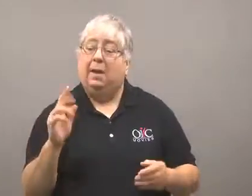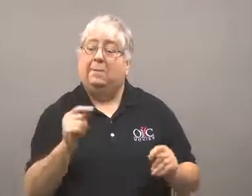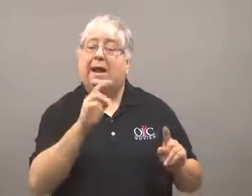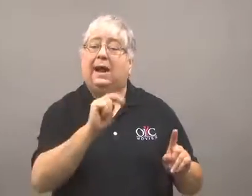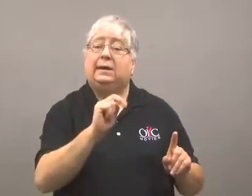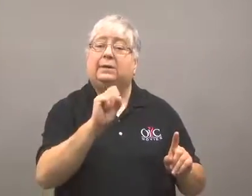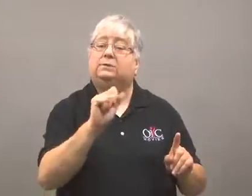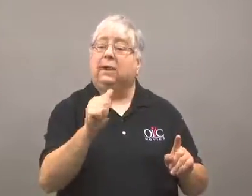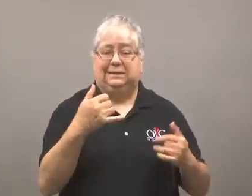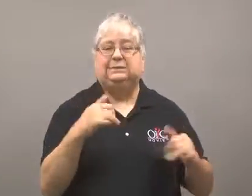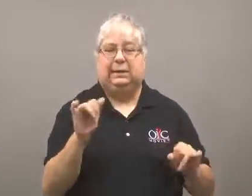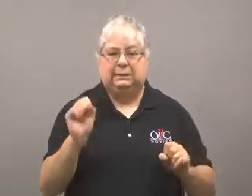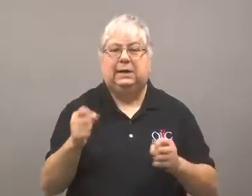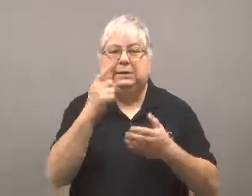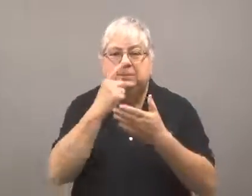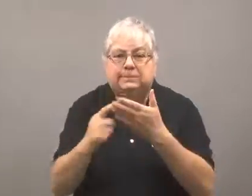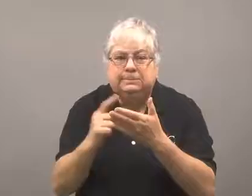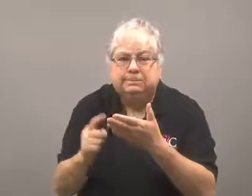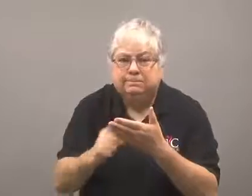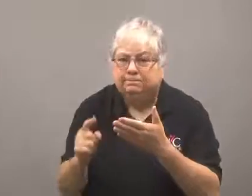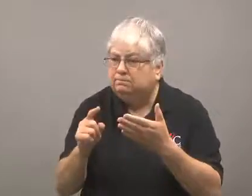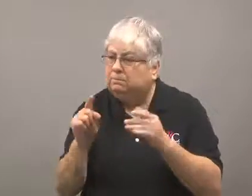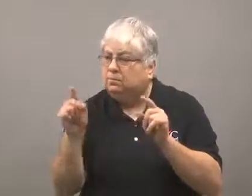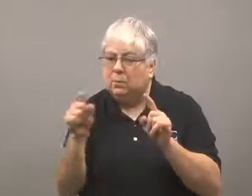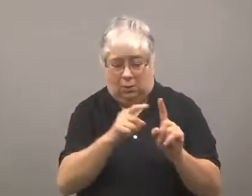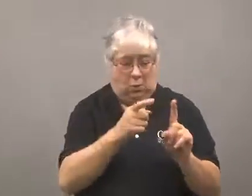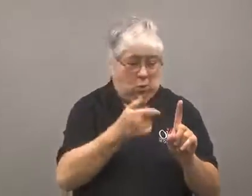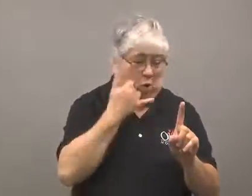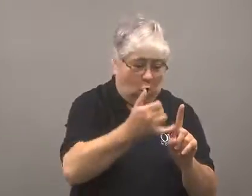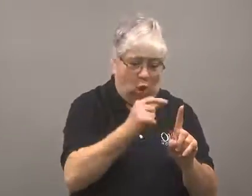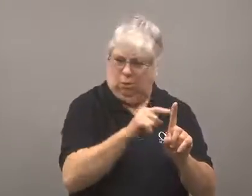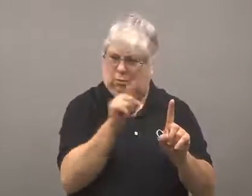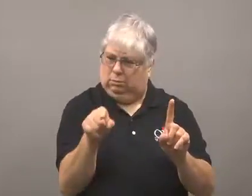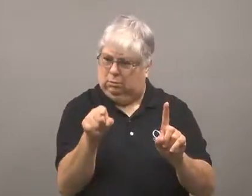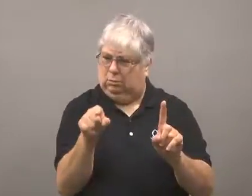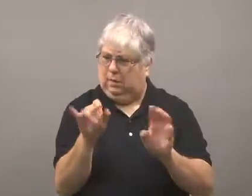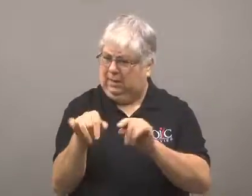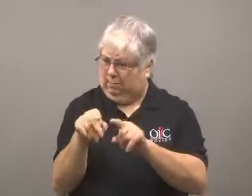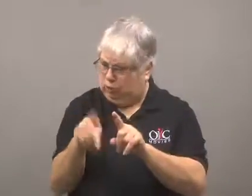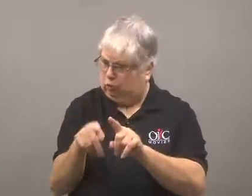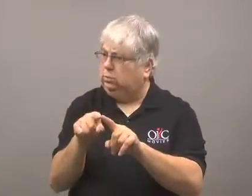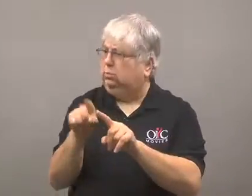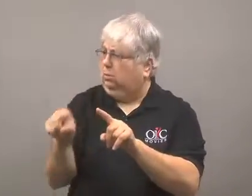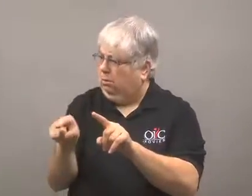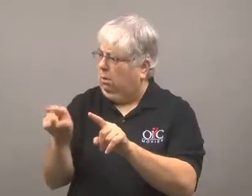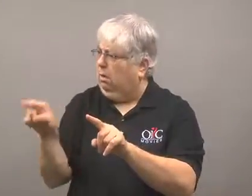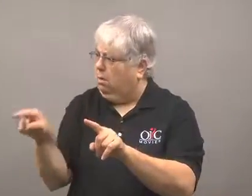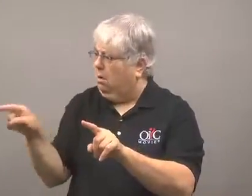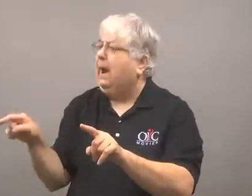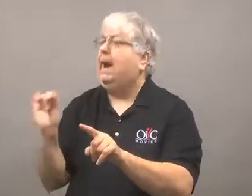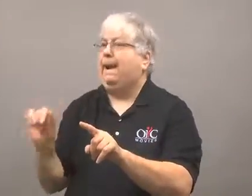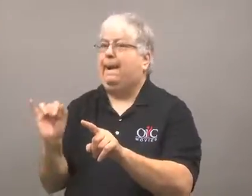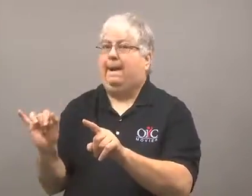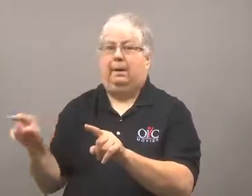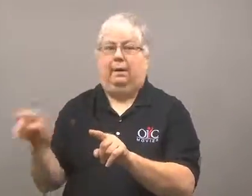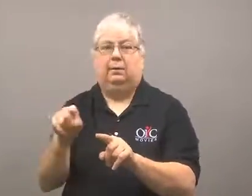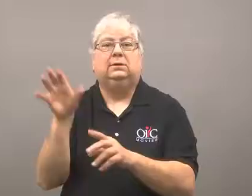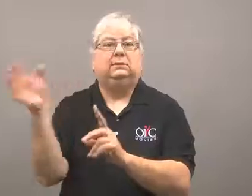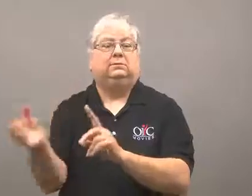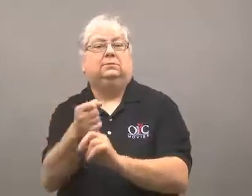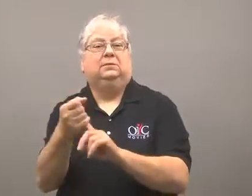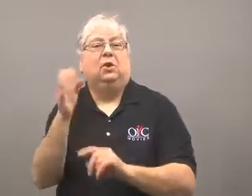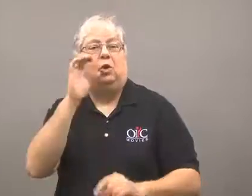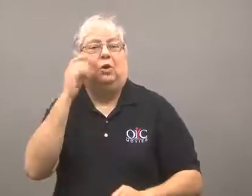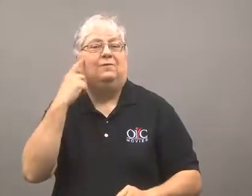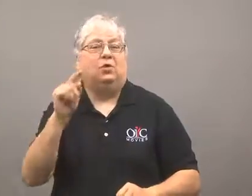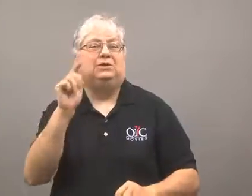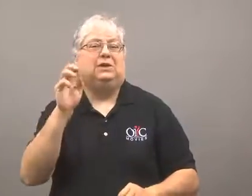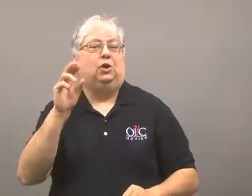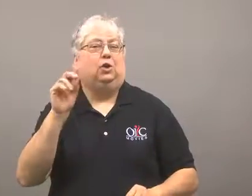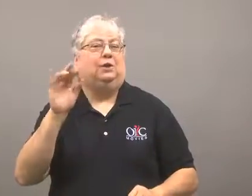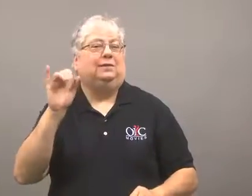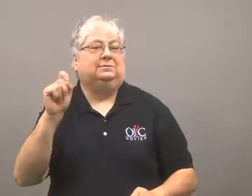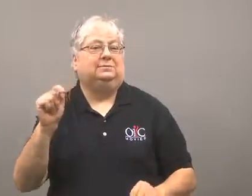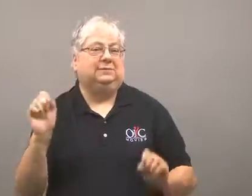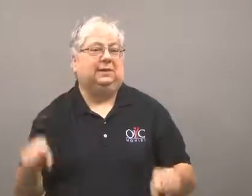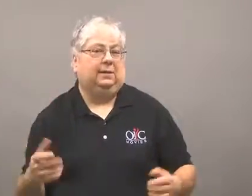The NSA can look for connections between calls to track down terrorist connections.